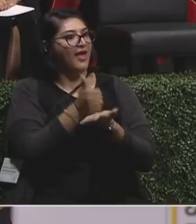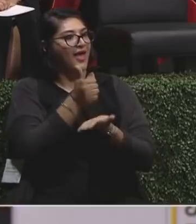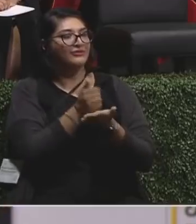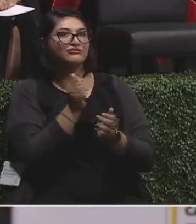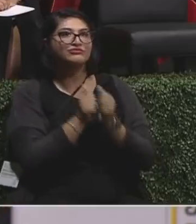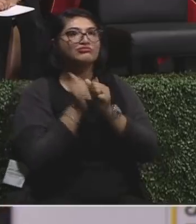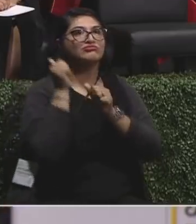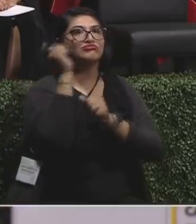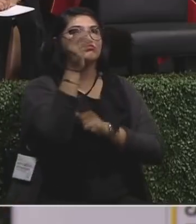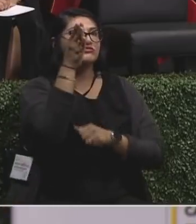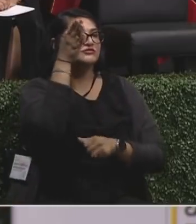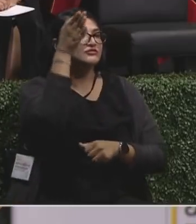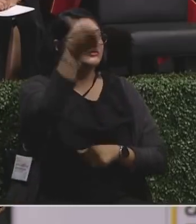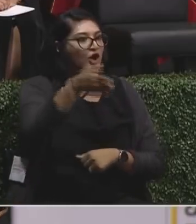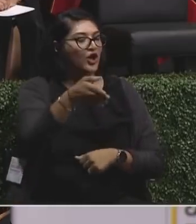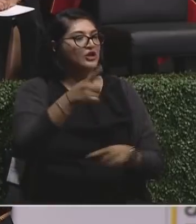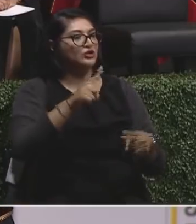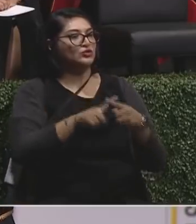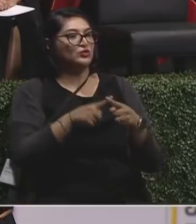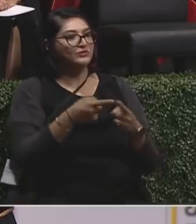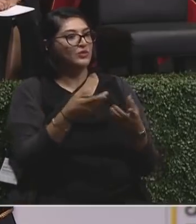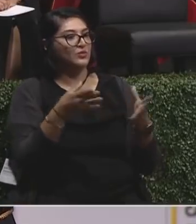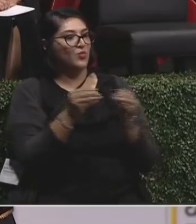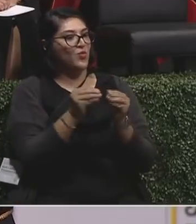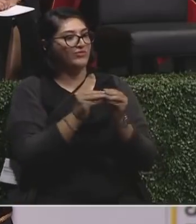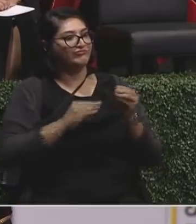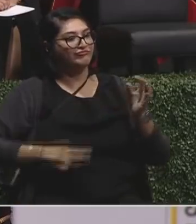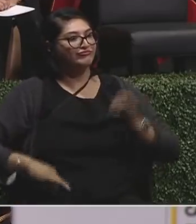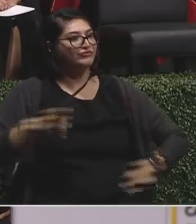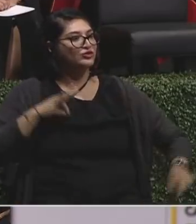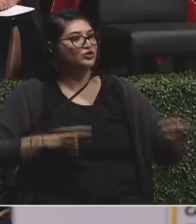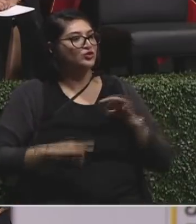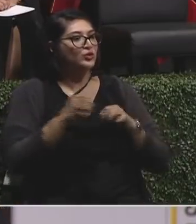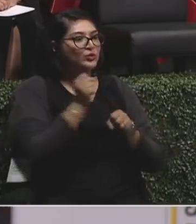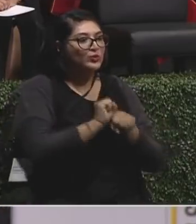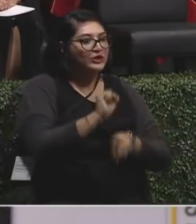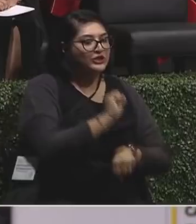YOU WILL LEAVE CAL STATE LA WITH KNOWLEDGE AND EXPERIENCES THAT